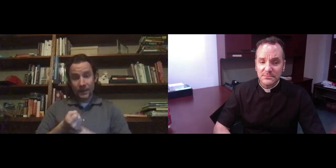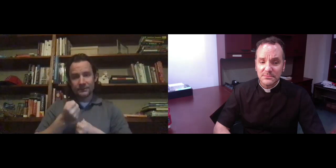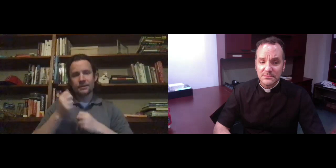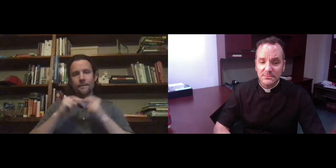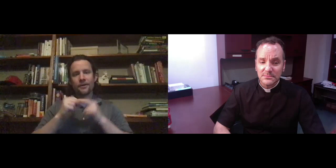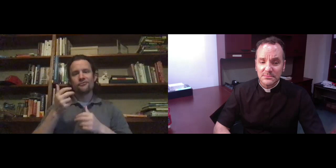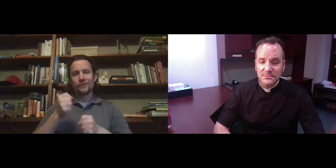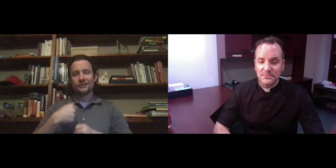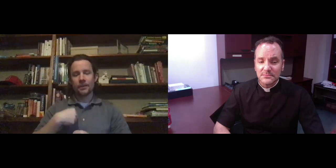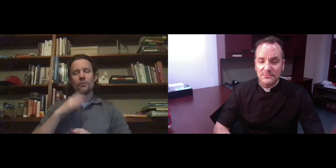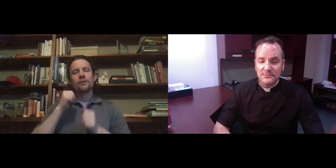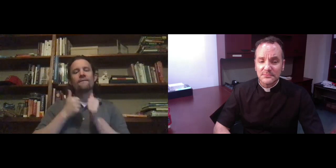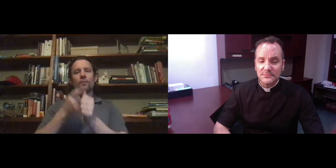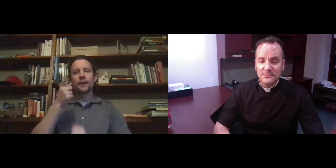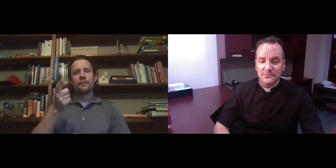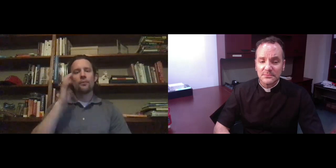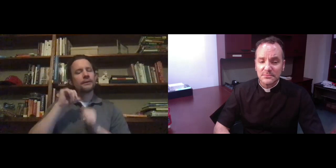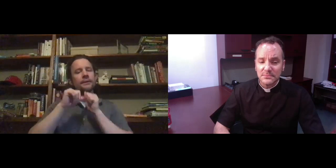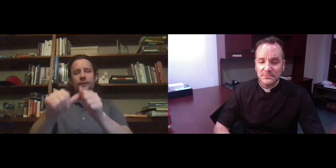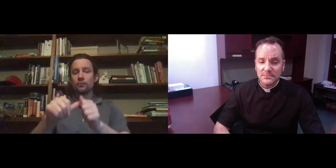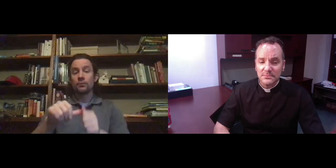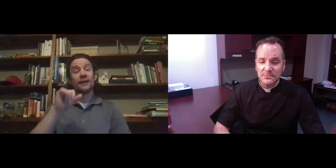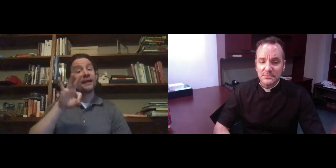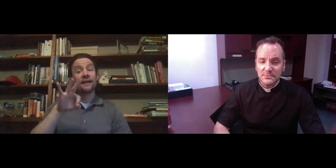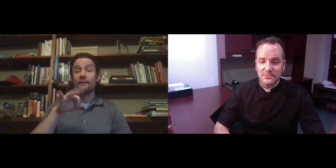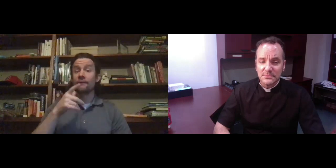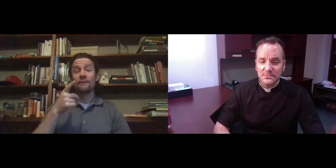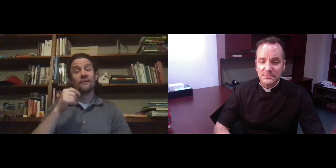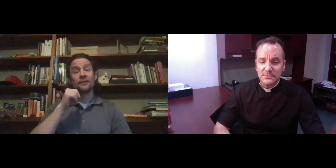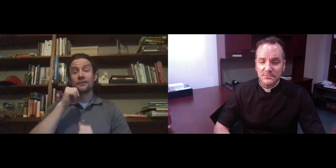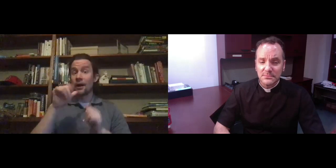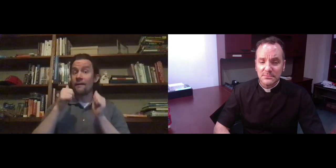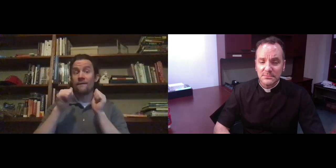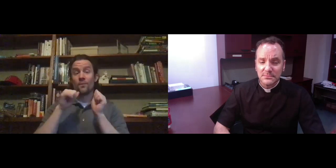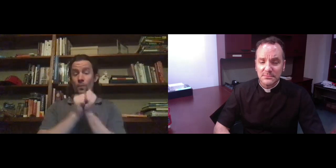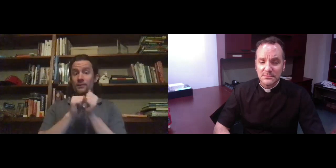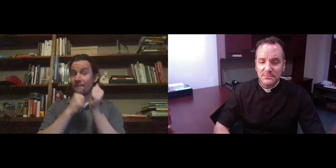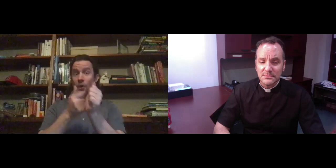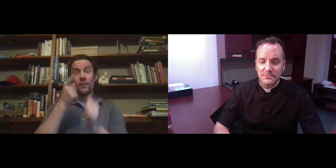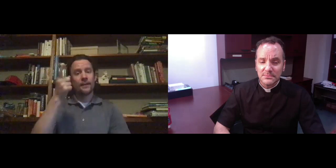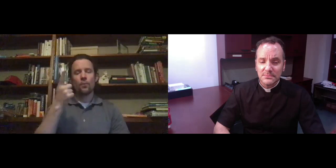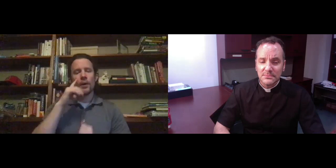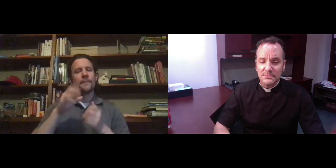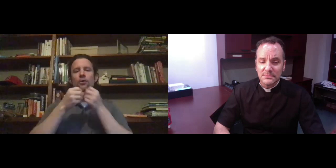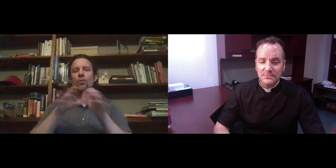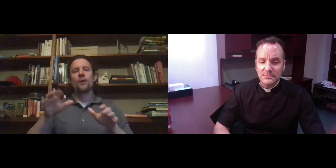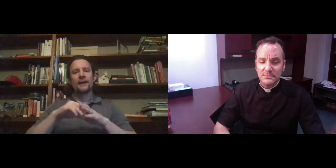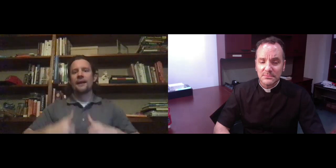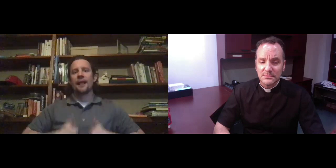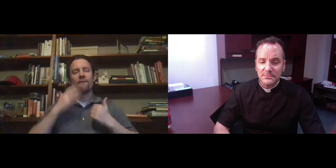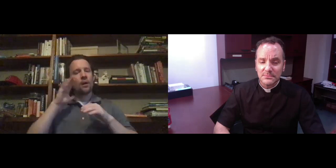the next step in building my trust in God. Even though I felt like I did lose everything, I just kept going.